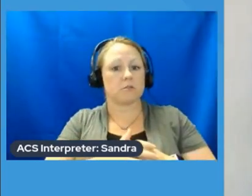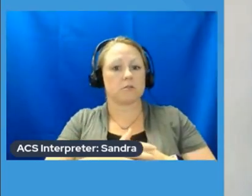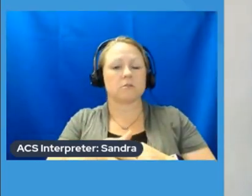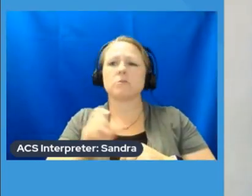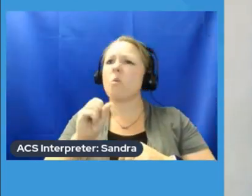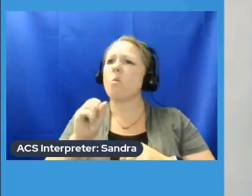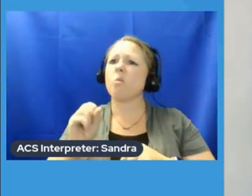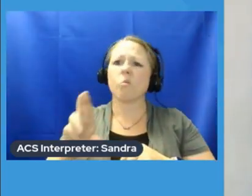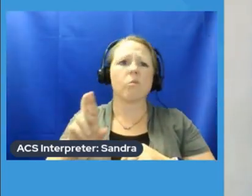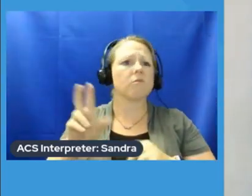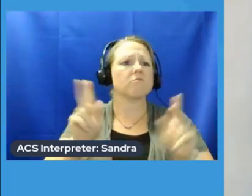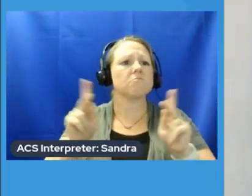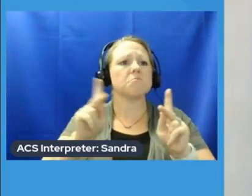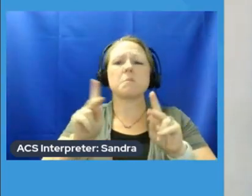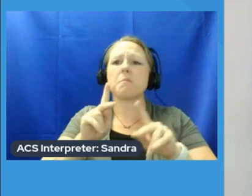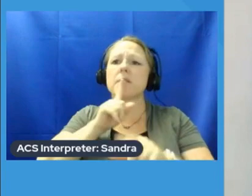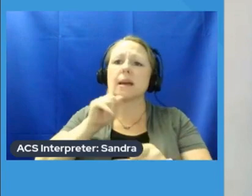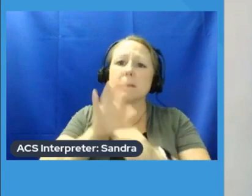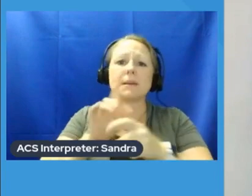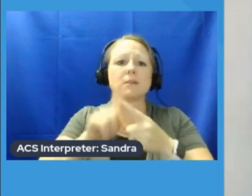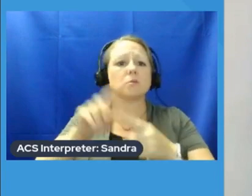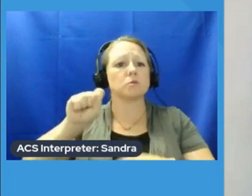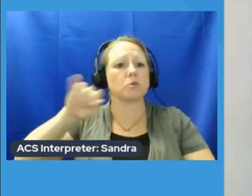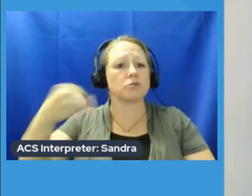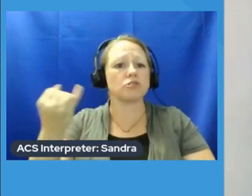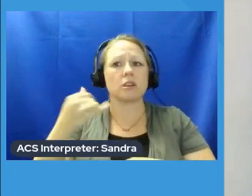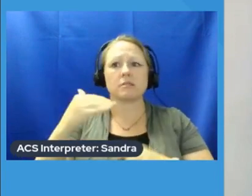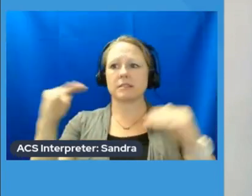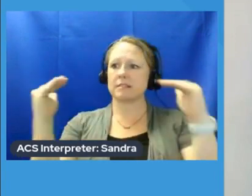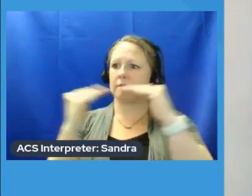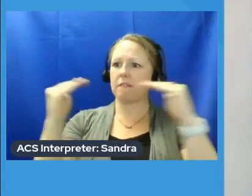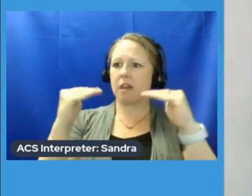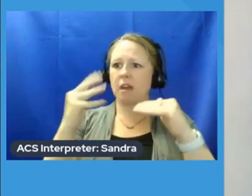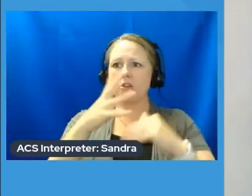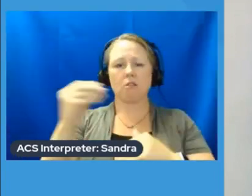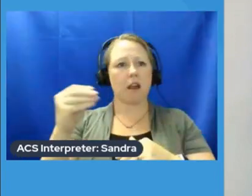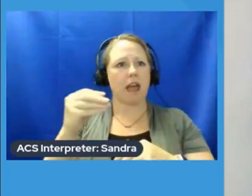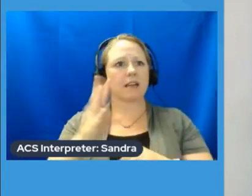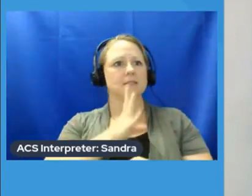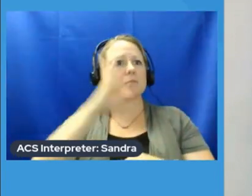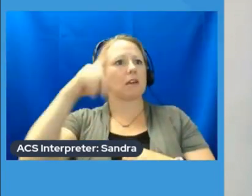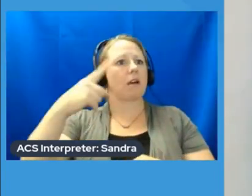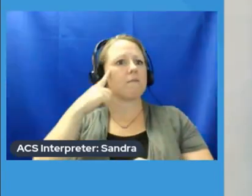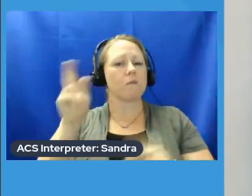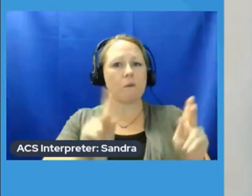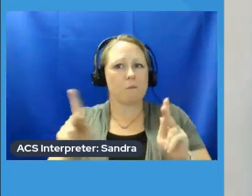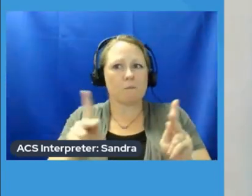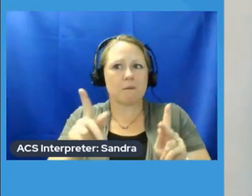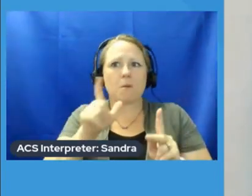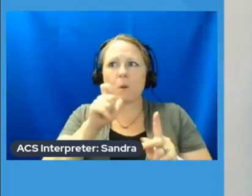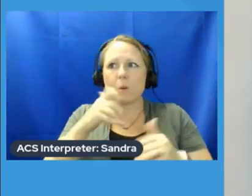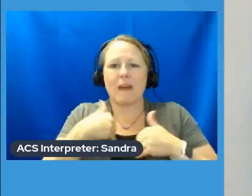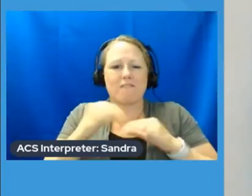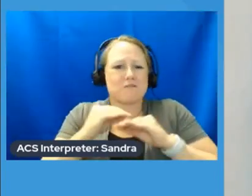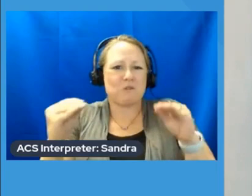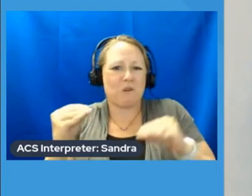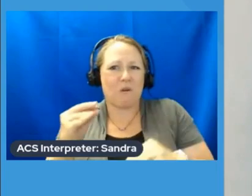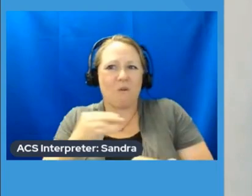and fairness, and being the voice for people who don't have a voice. Children aren't voters. They need us to be their voice.